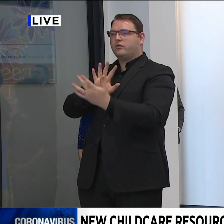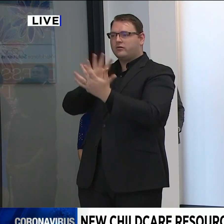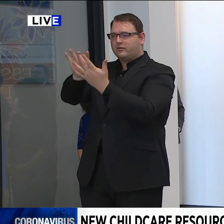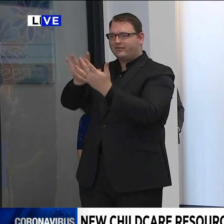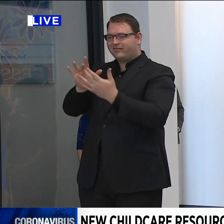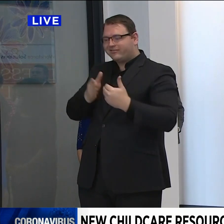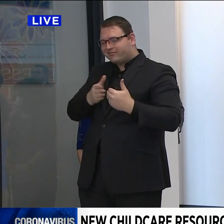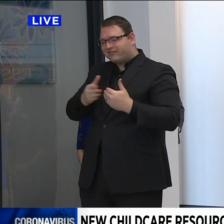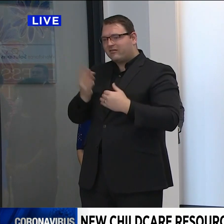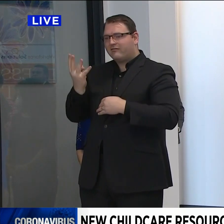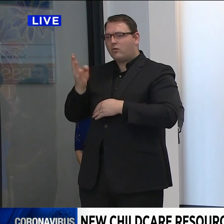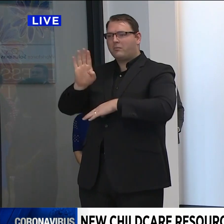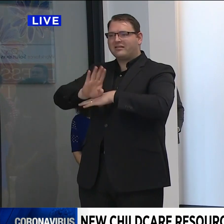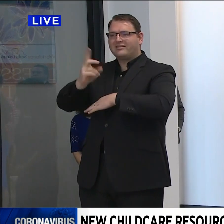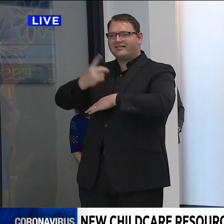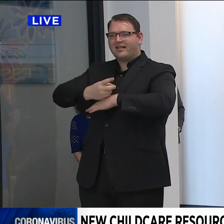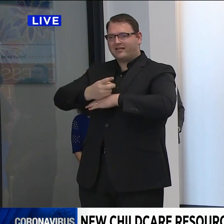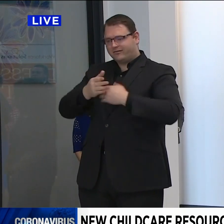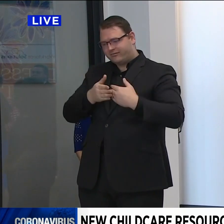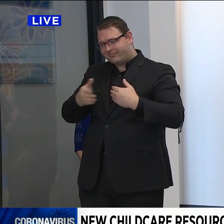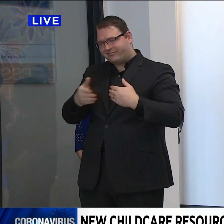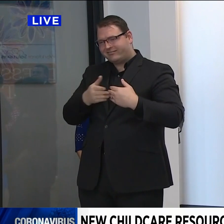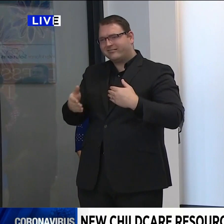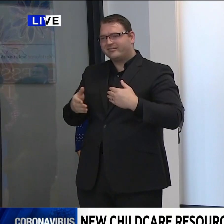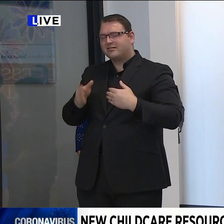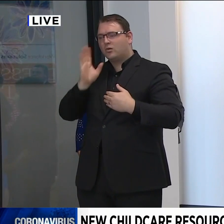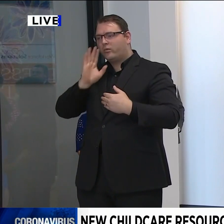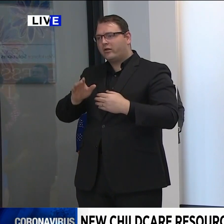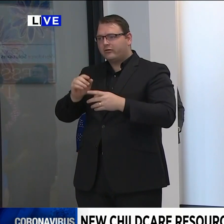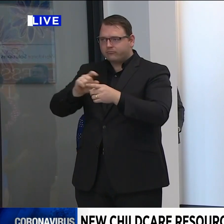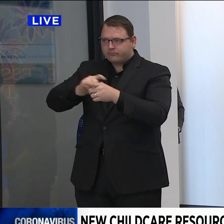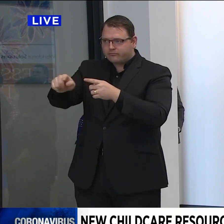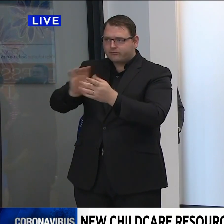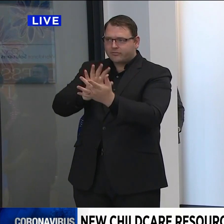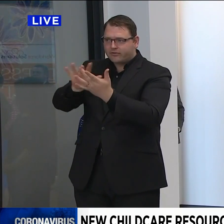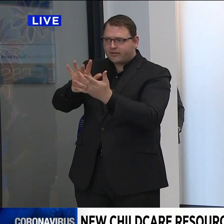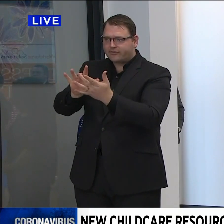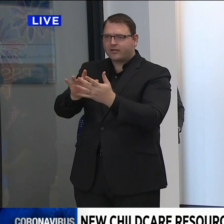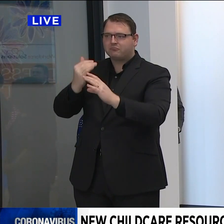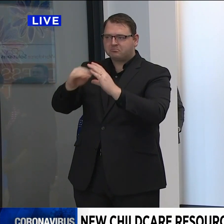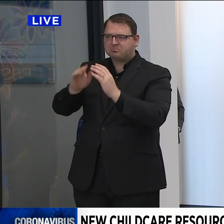financial support they will be contacted by a representative contacted by a representative from from workforce, solutions within 4